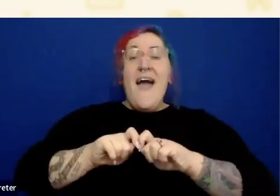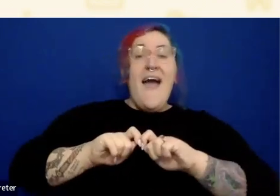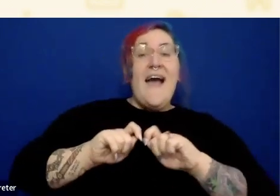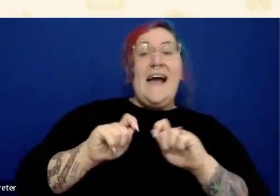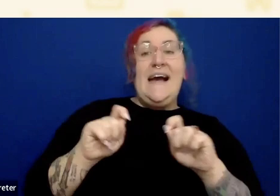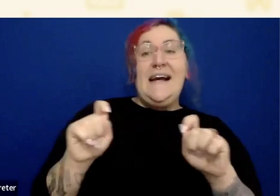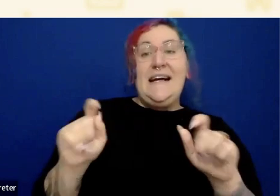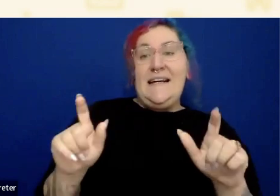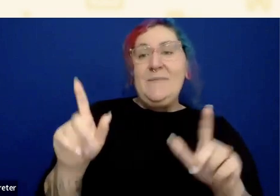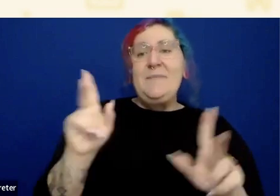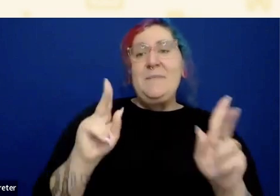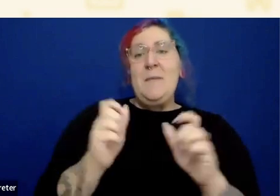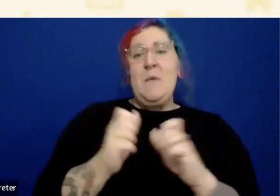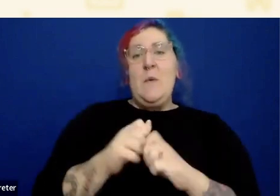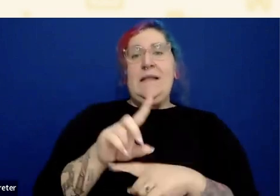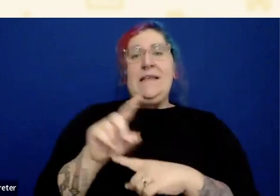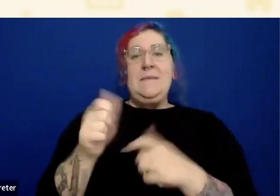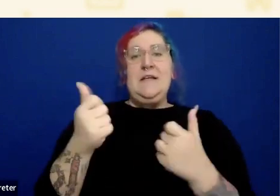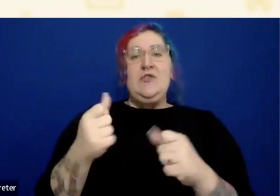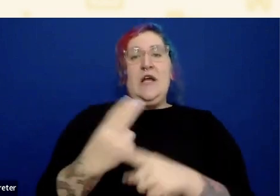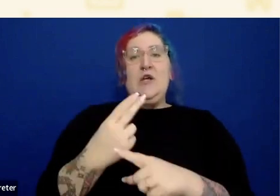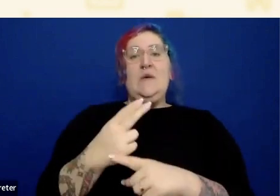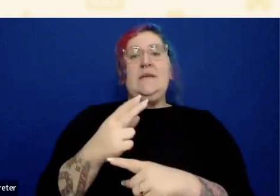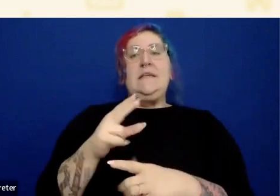with disabilities try it out, and you learn at that point